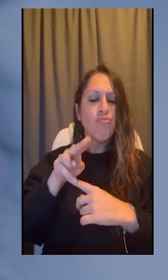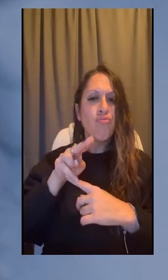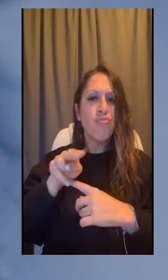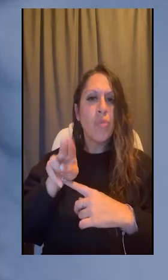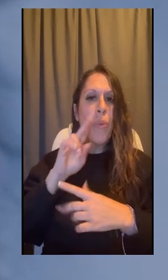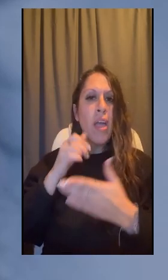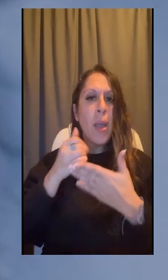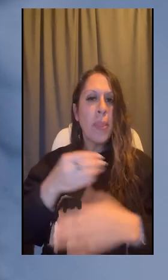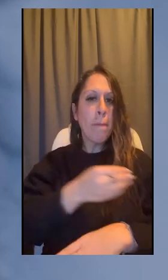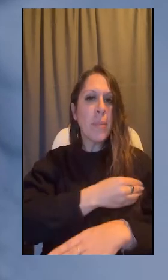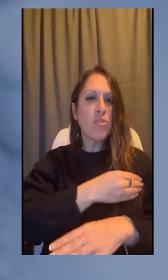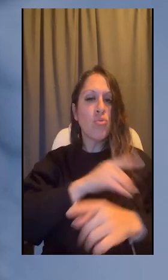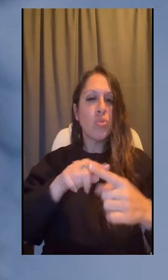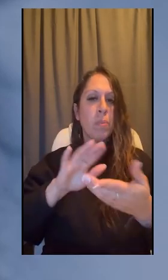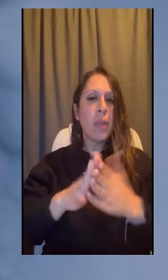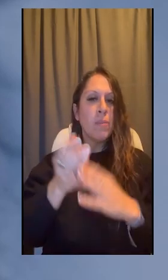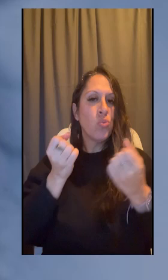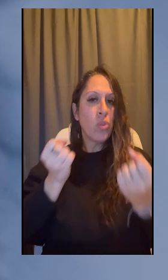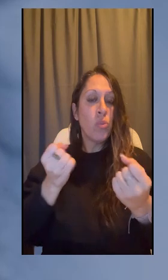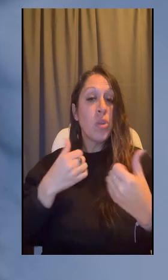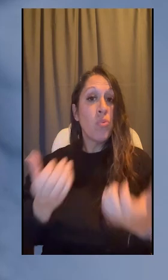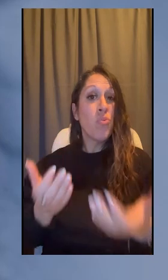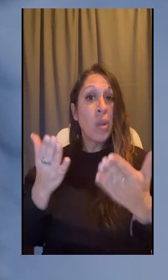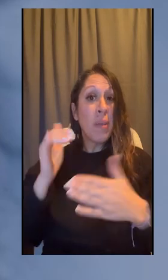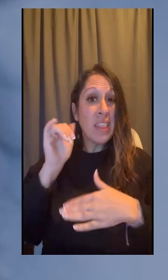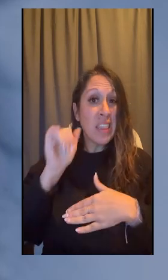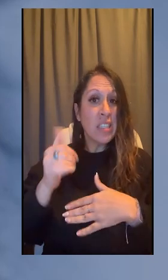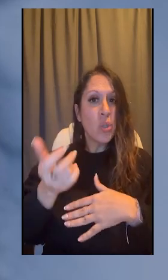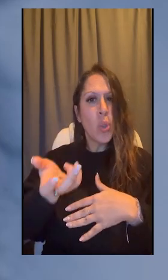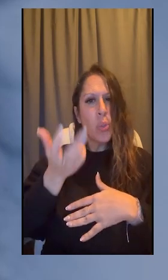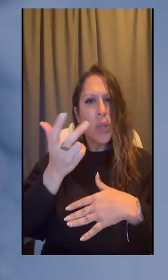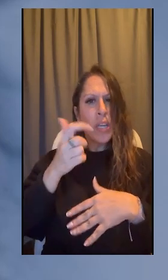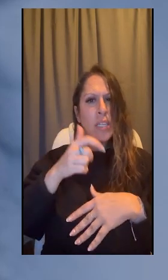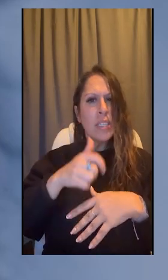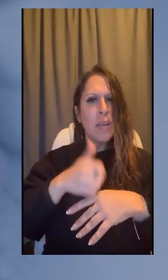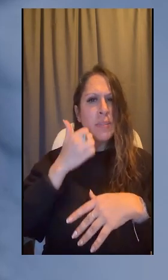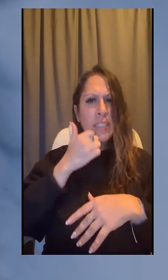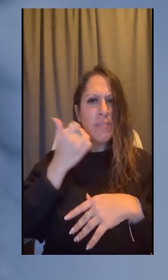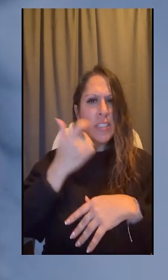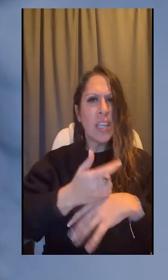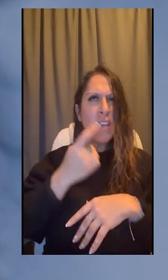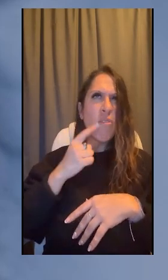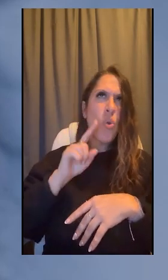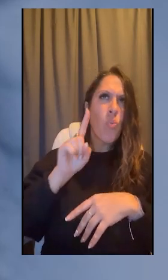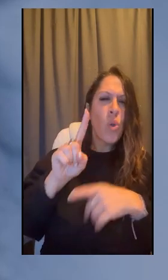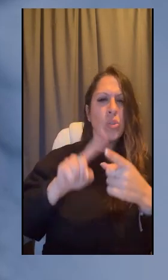of the tongue to get stronger. We recommend this about three times a day for one to two weeks.